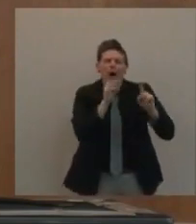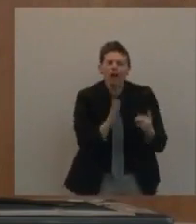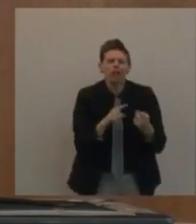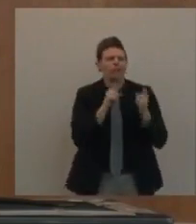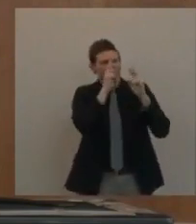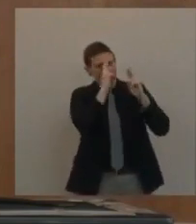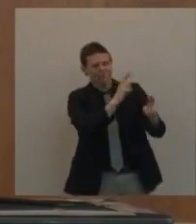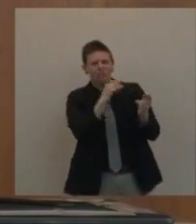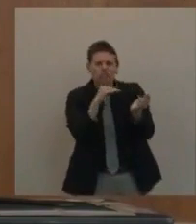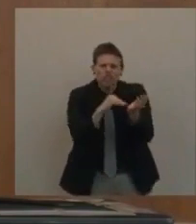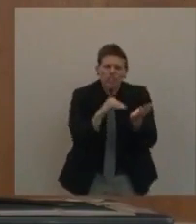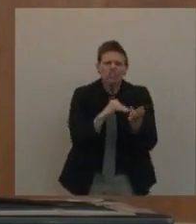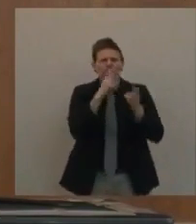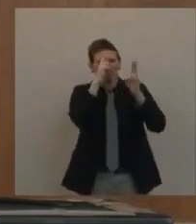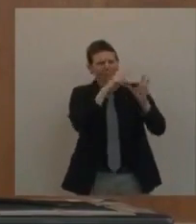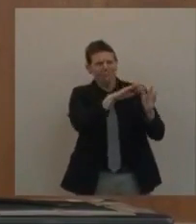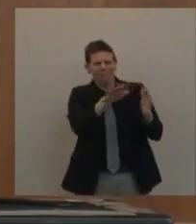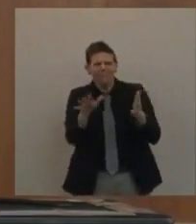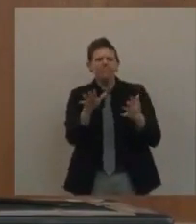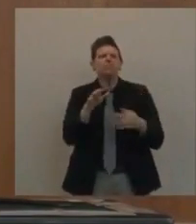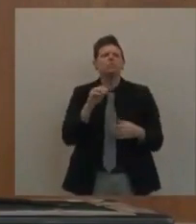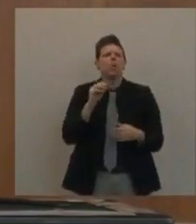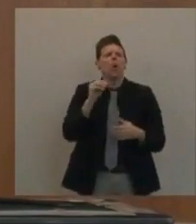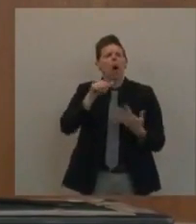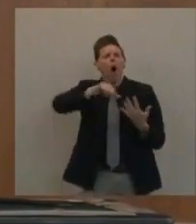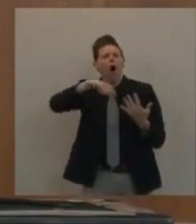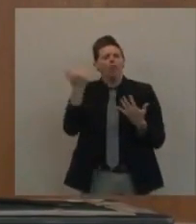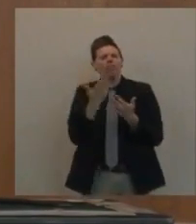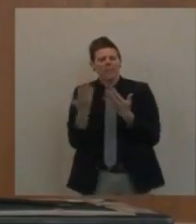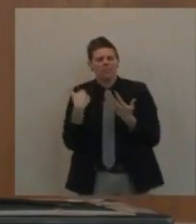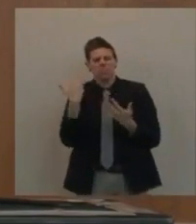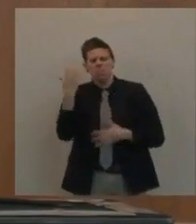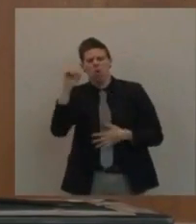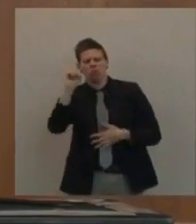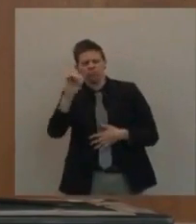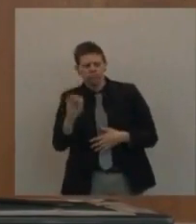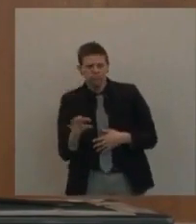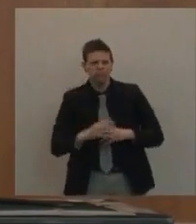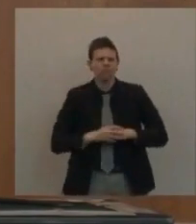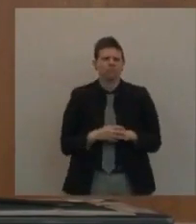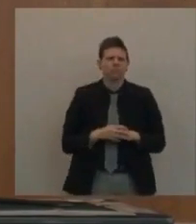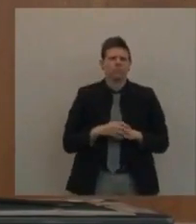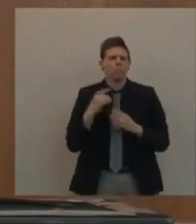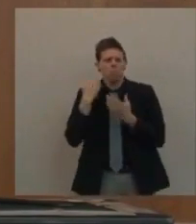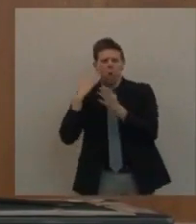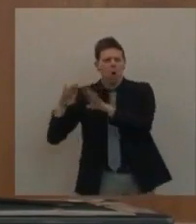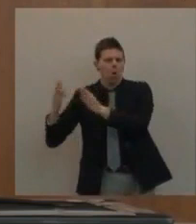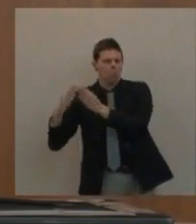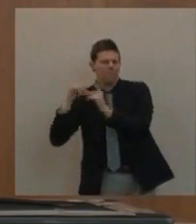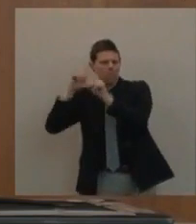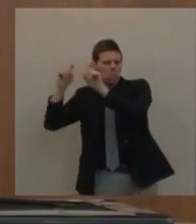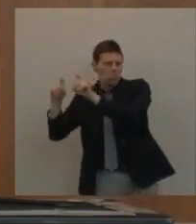EVERYTHING WE DO IS AIMED AT PROTECTING ALL OF US AND PROTECTING OUR HEALTH CARE PROVIDERS.